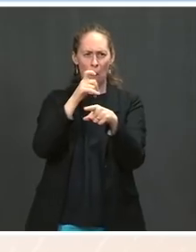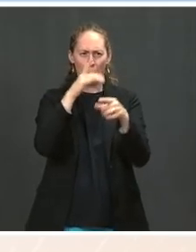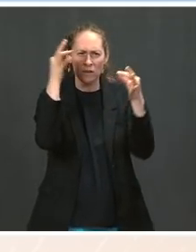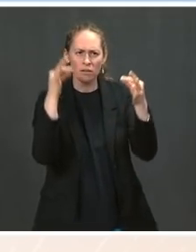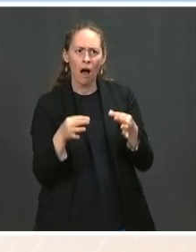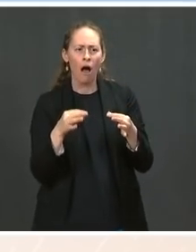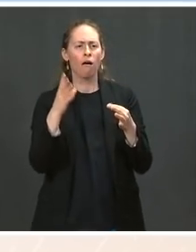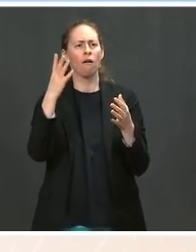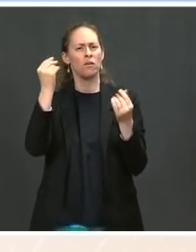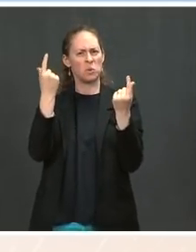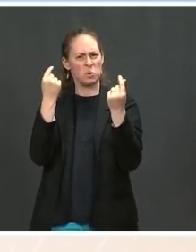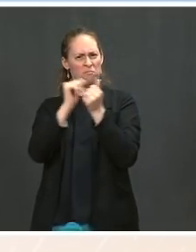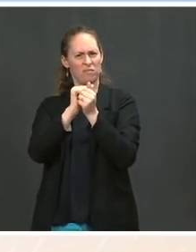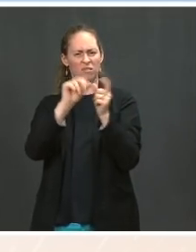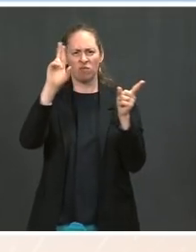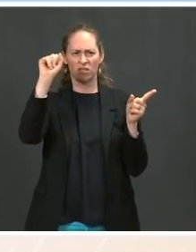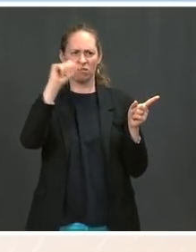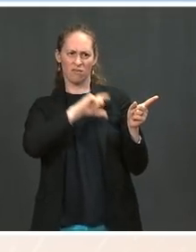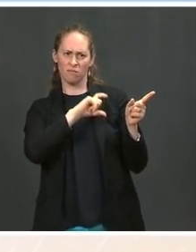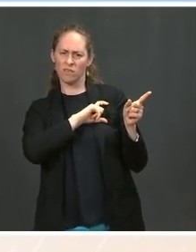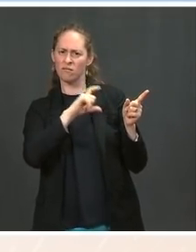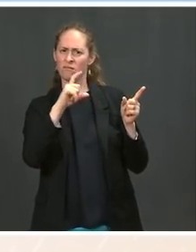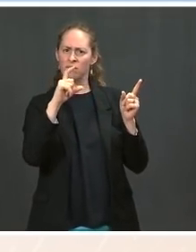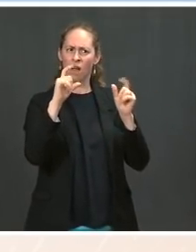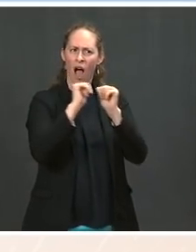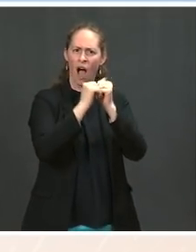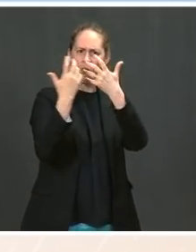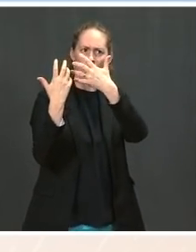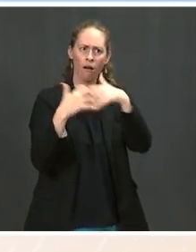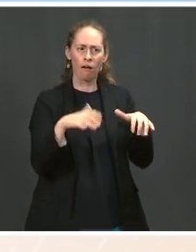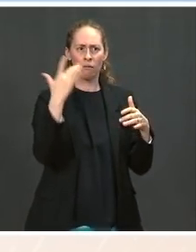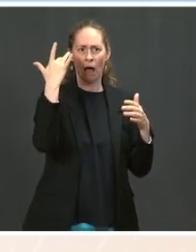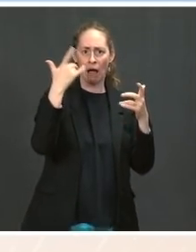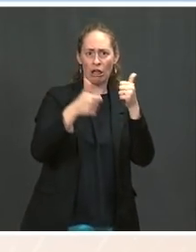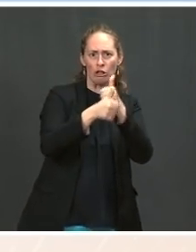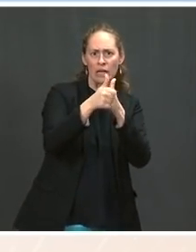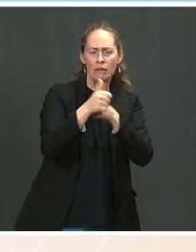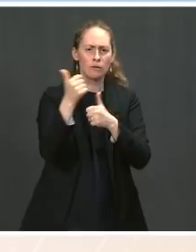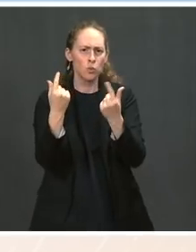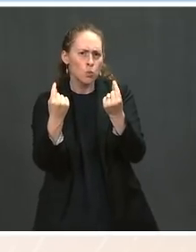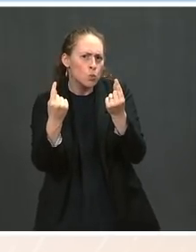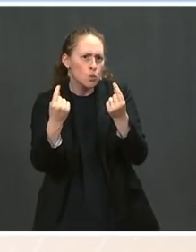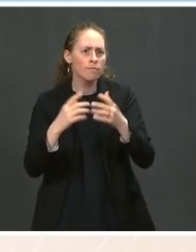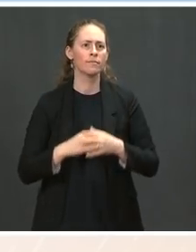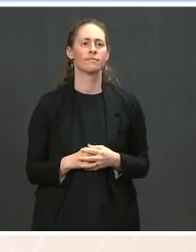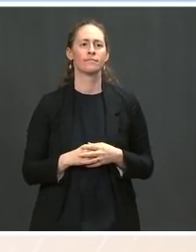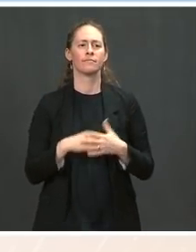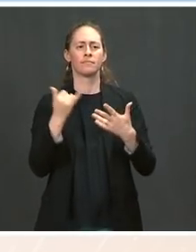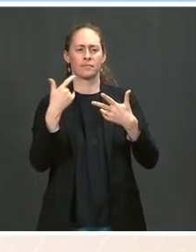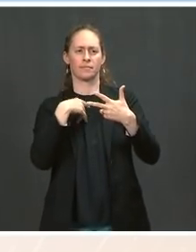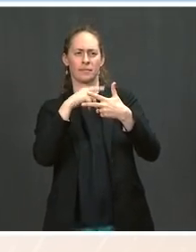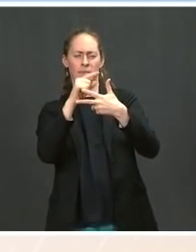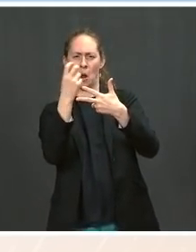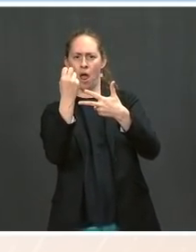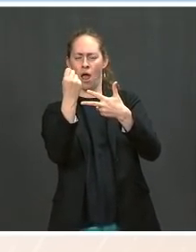or are you monitoring any potential threats at this point? Ms. Psaki: Sure. Well, on the second and third question, we, of course, are working very closely